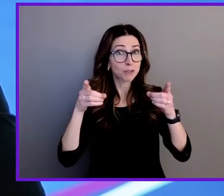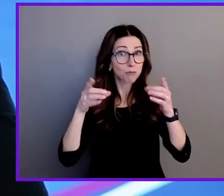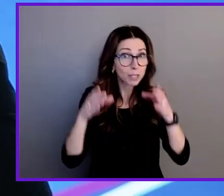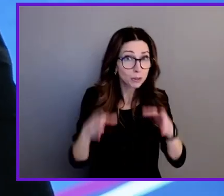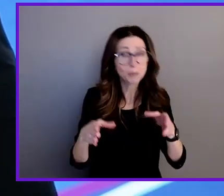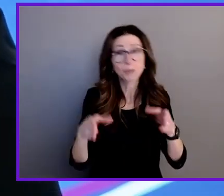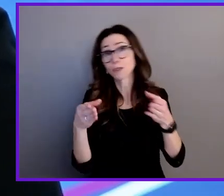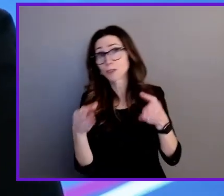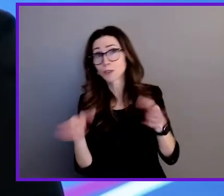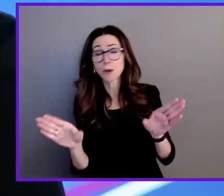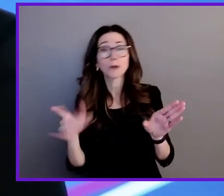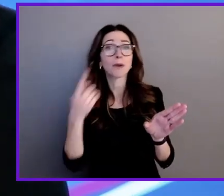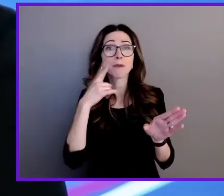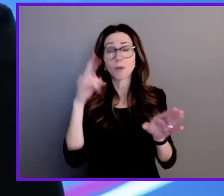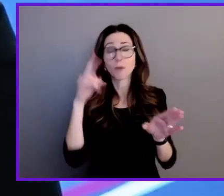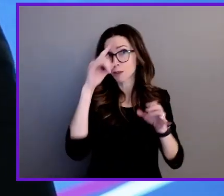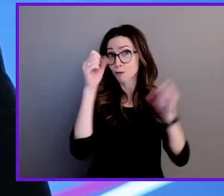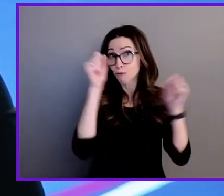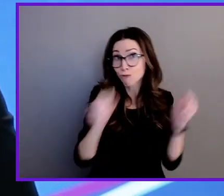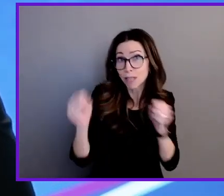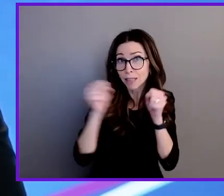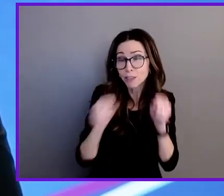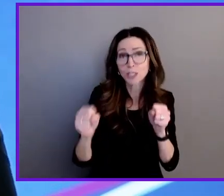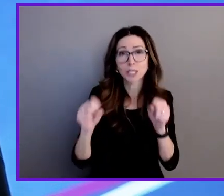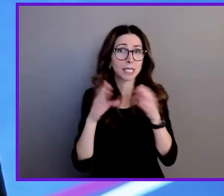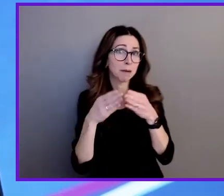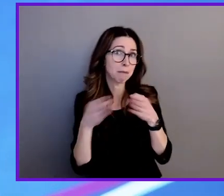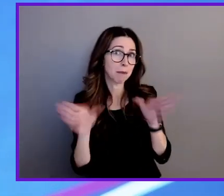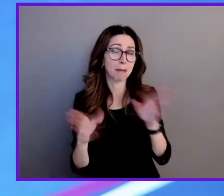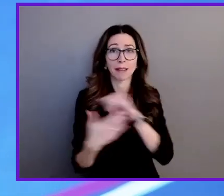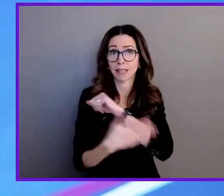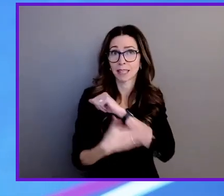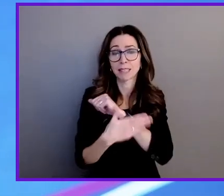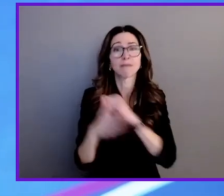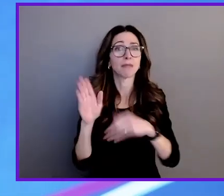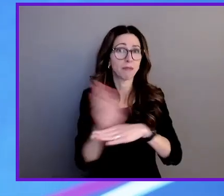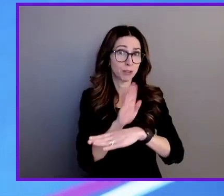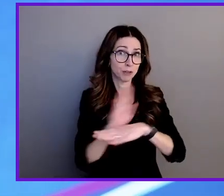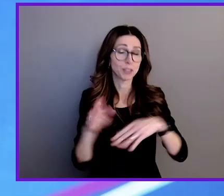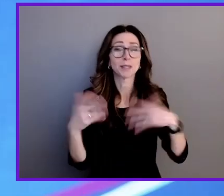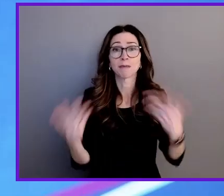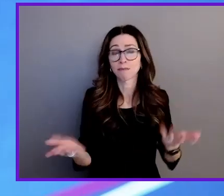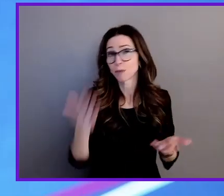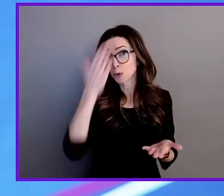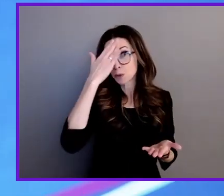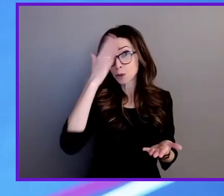Public Affairs and Arts Engagement. Please note that there are links below this video to watch the event in English